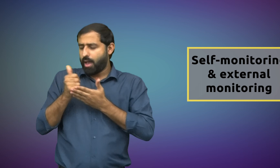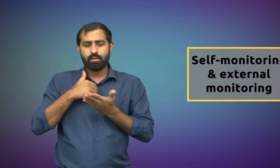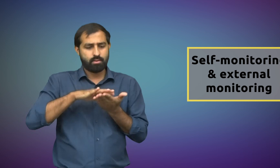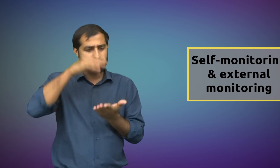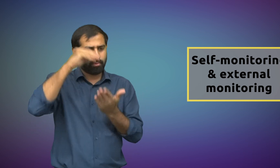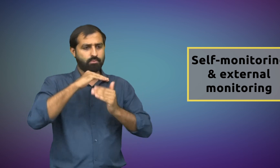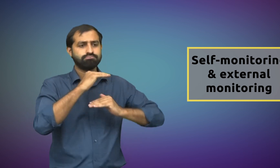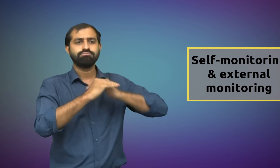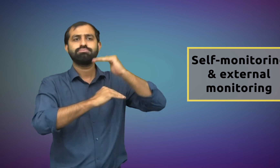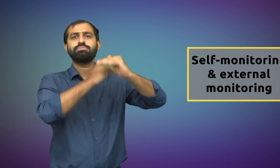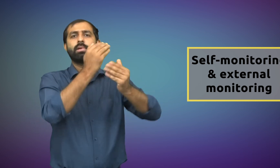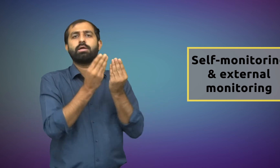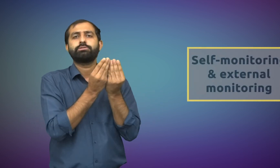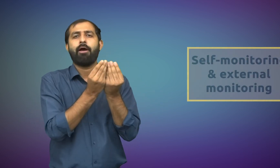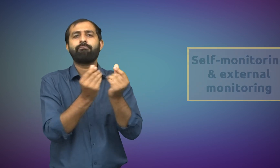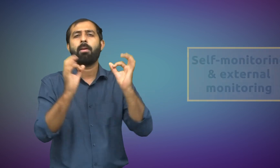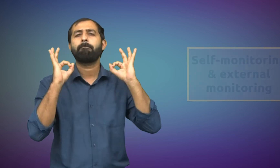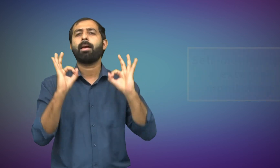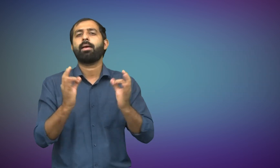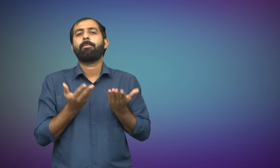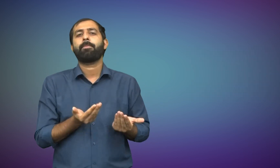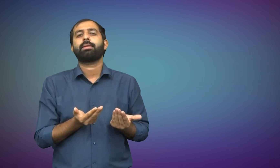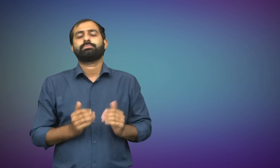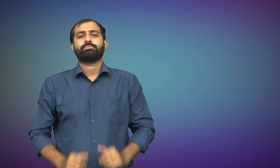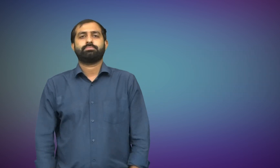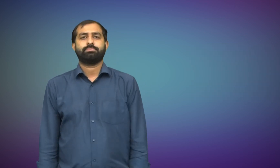So by the external input we immediately start doing it and correcting ourselves.